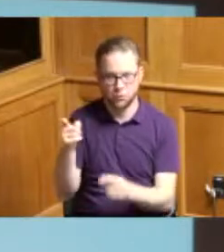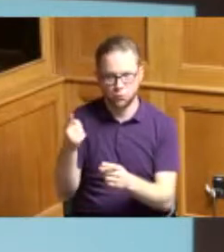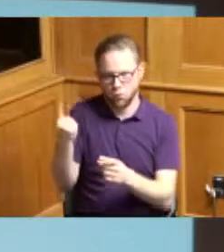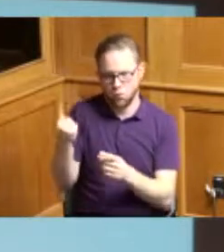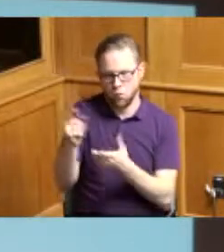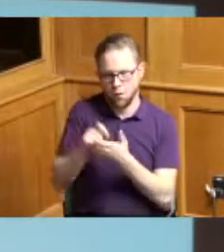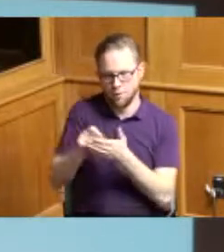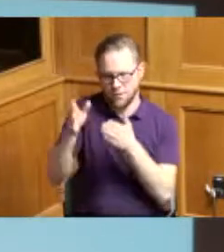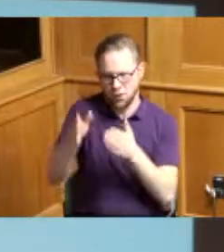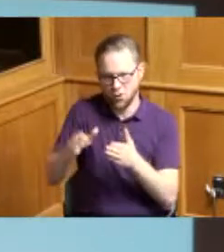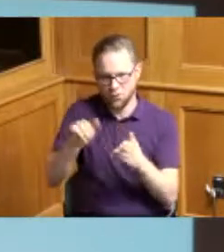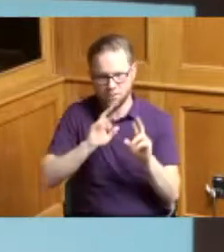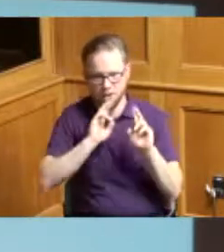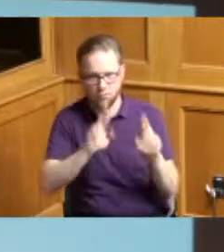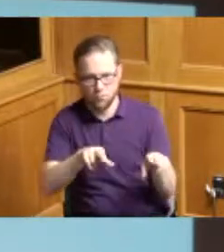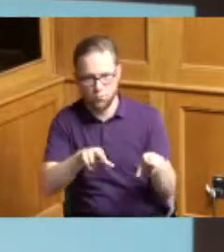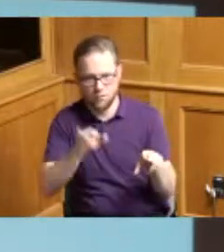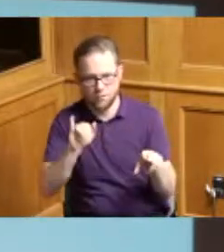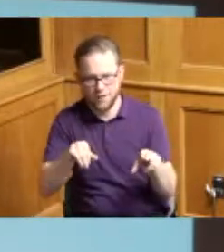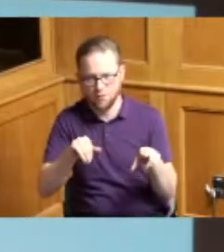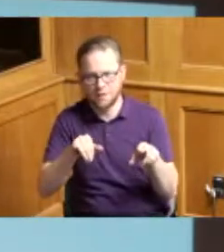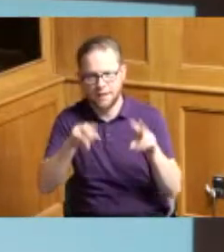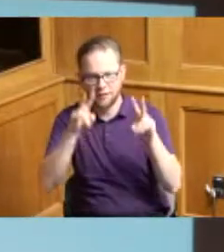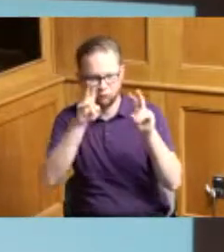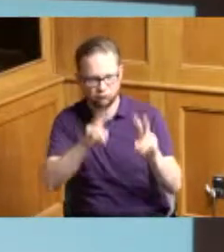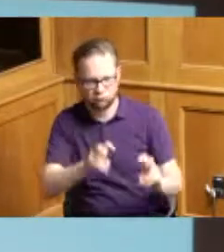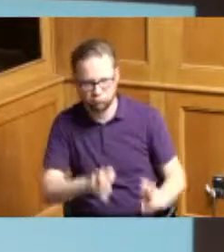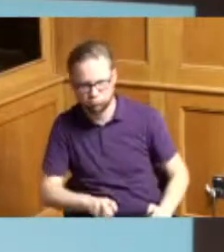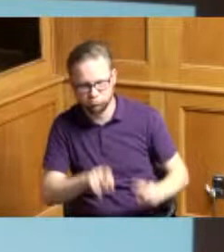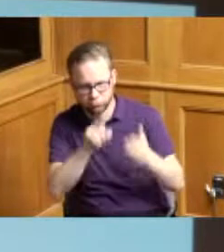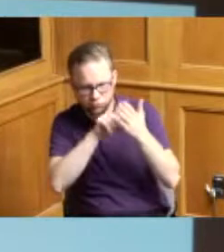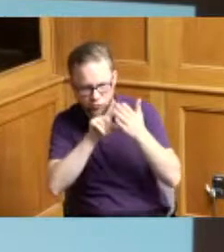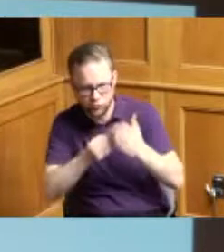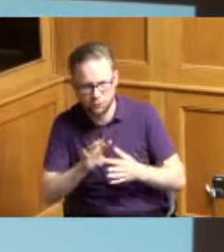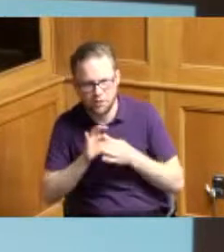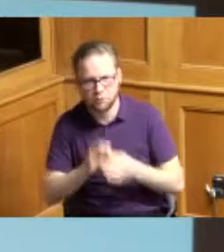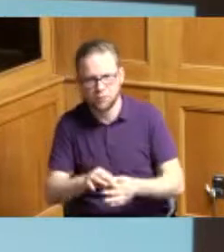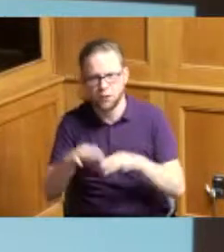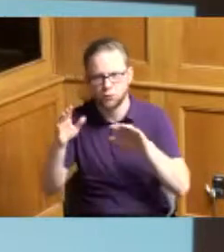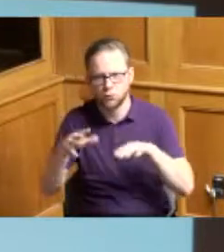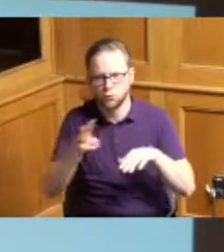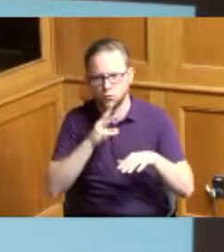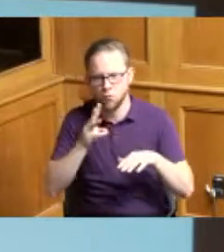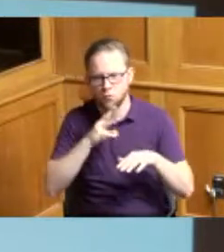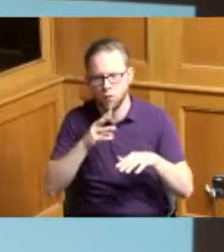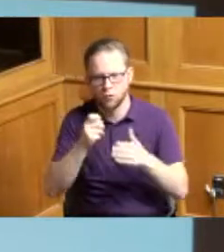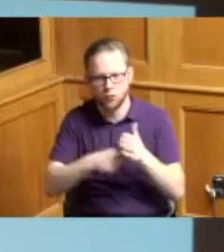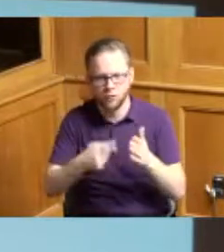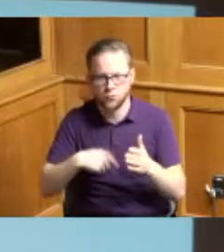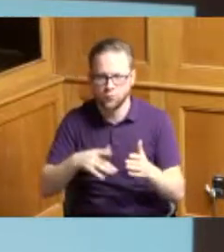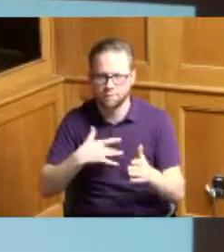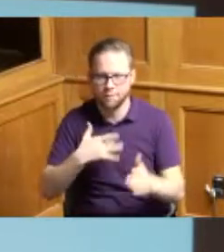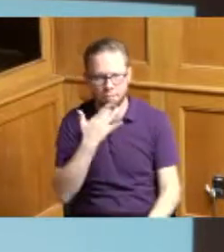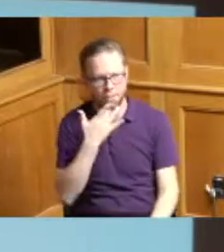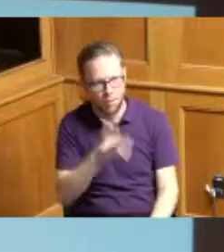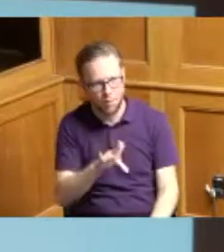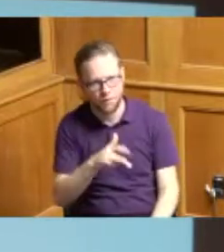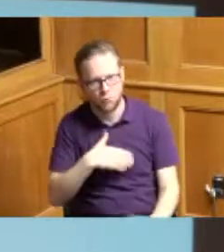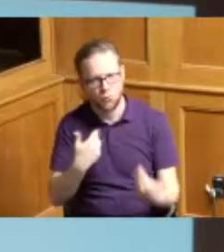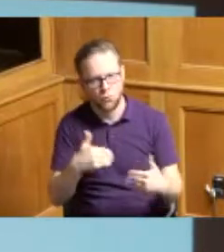survey of stormwater charges and whatnot so we are very lucky to have probably here to thank you